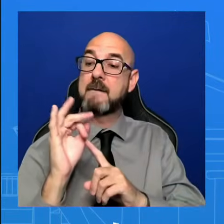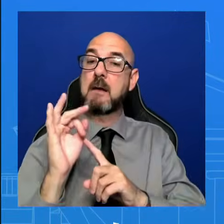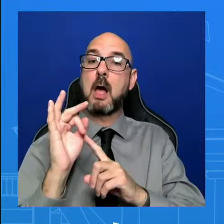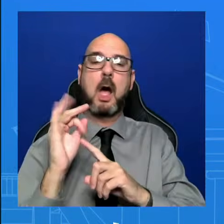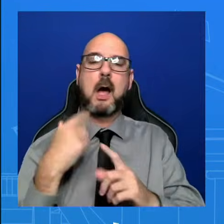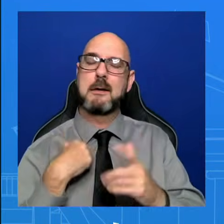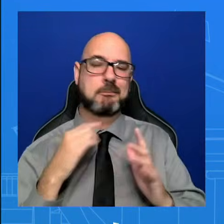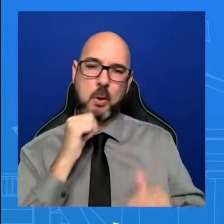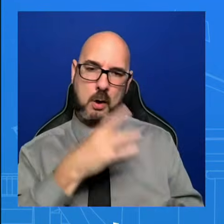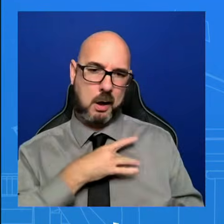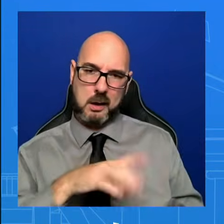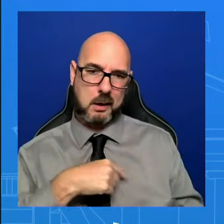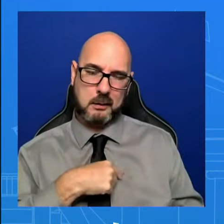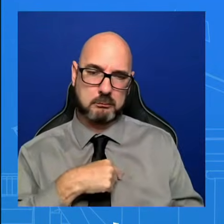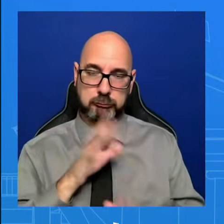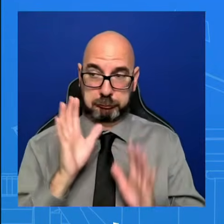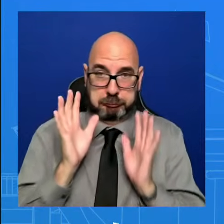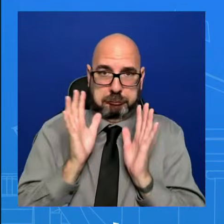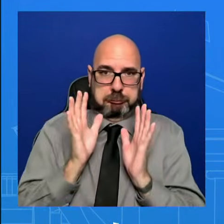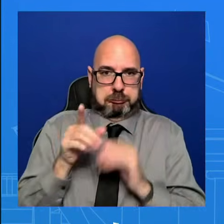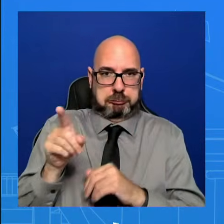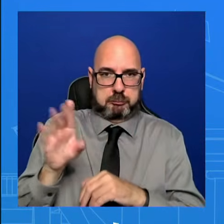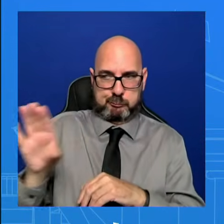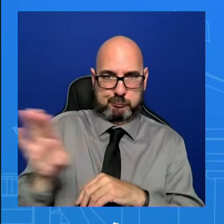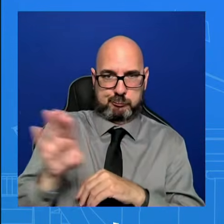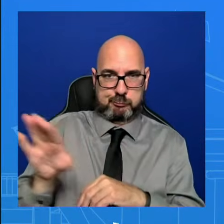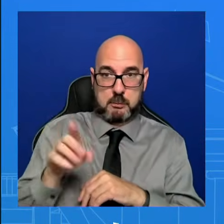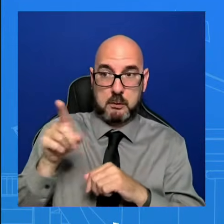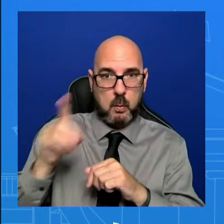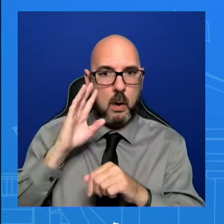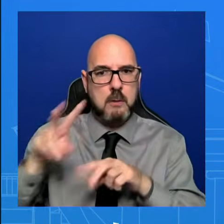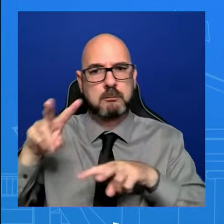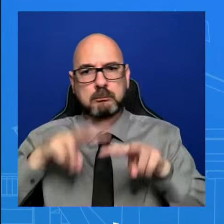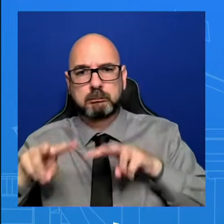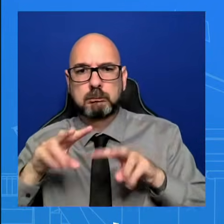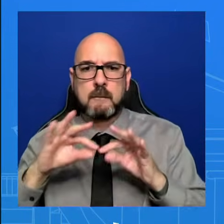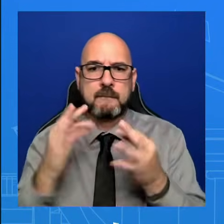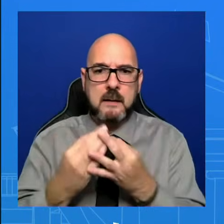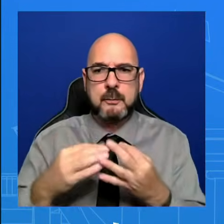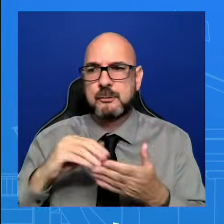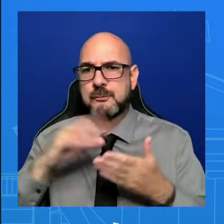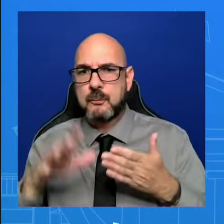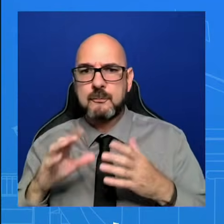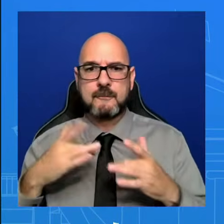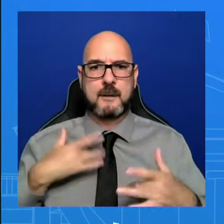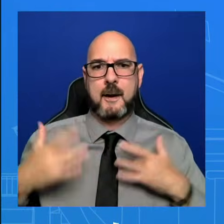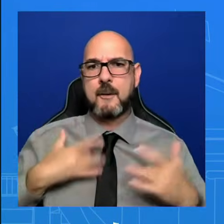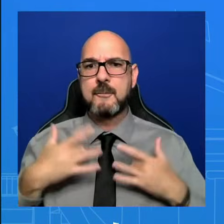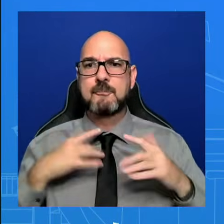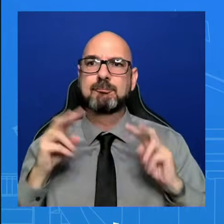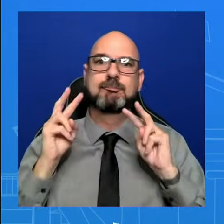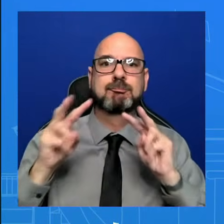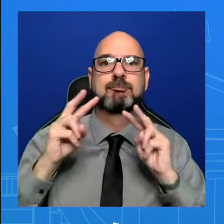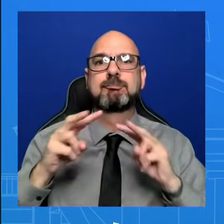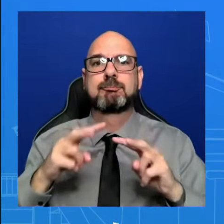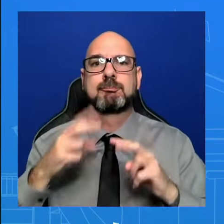and see family members and students who are thrilled and excited to be celebrating an important day. He's going to be celebrating that day with them,